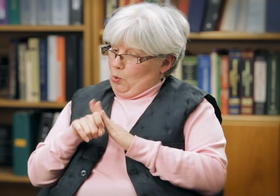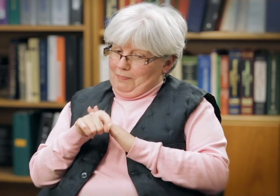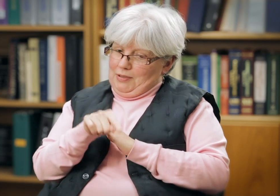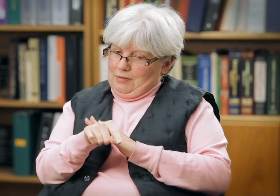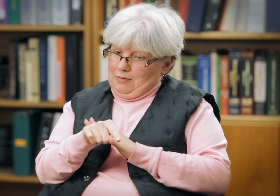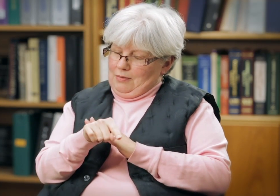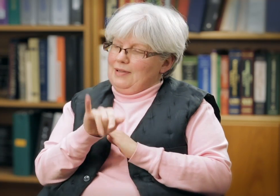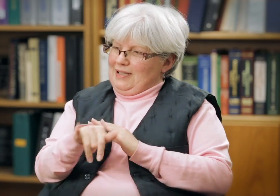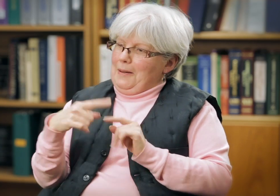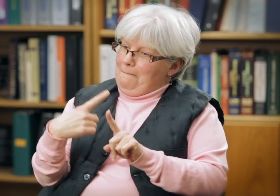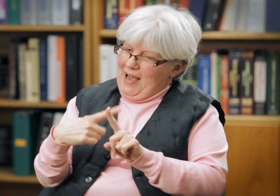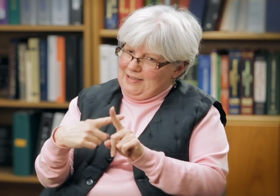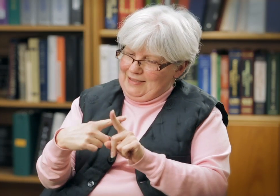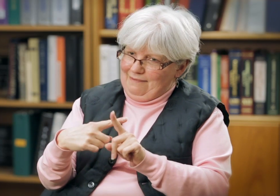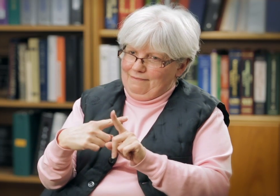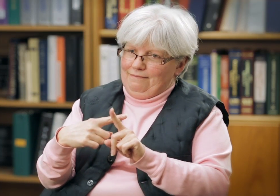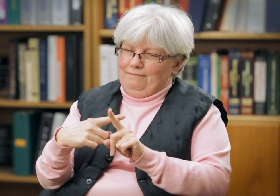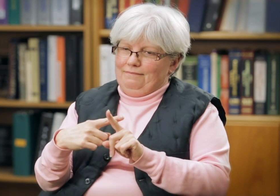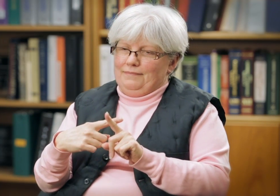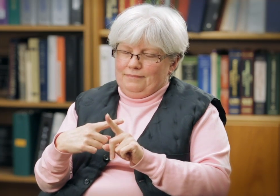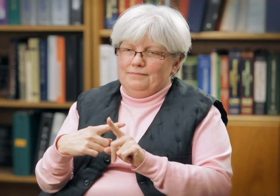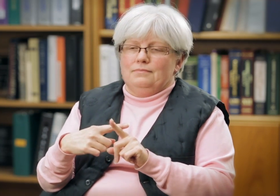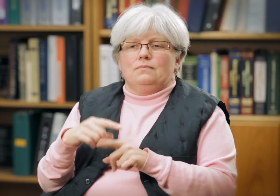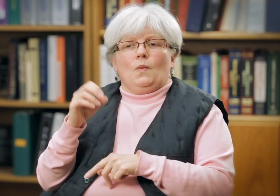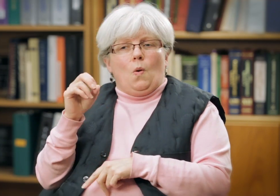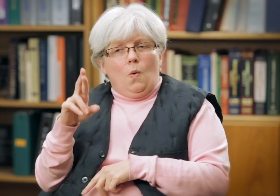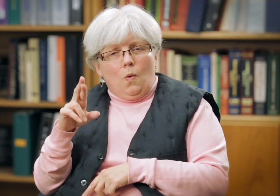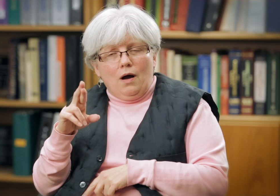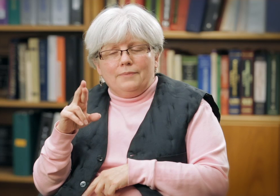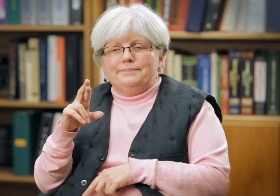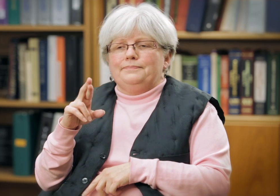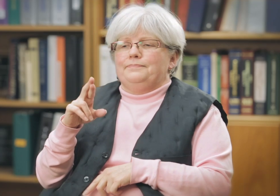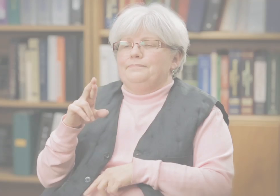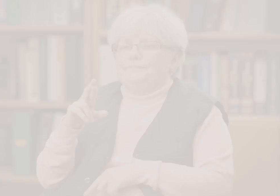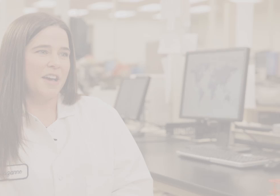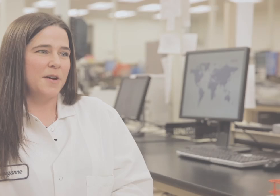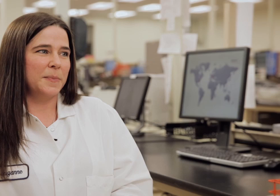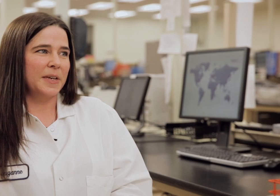heartworm I would use signs that would indicate it this way and this is the sign for positive.